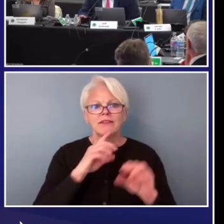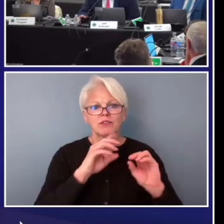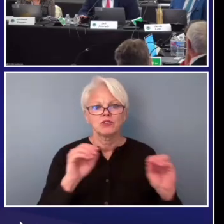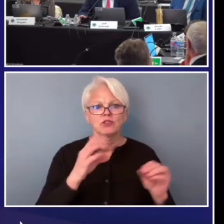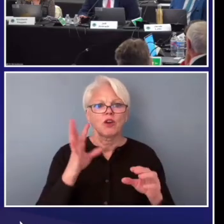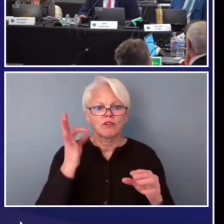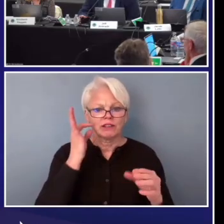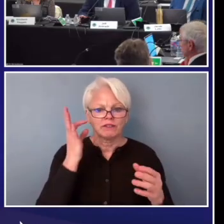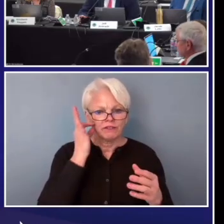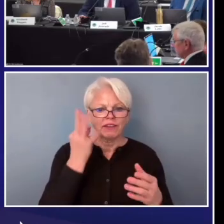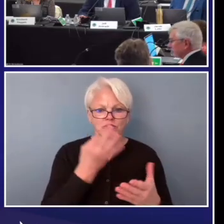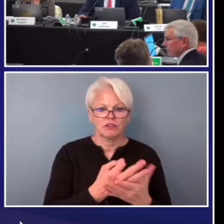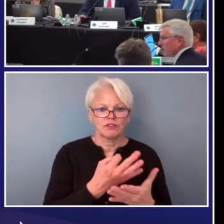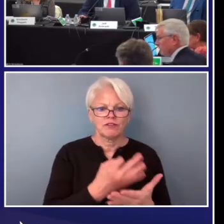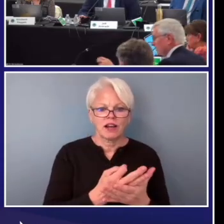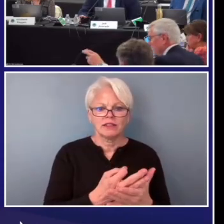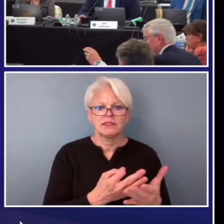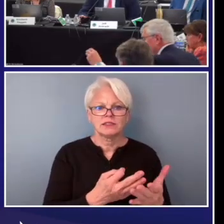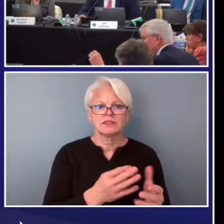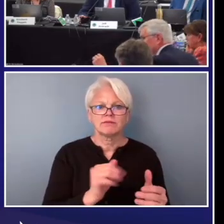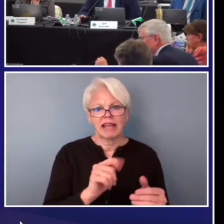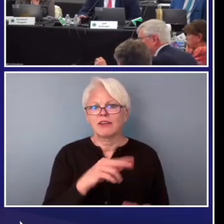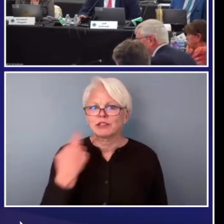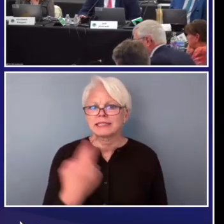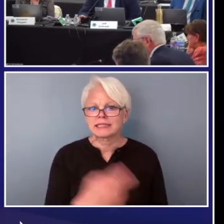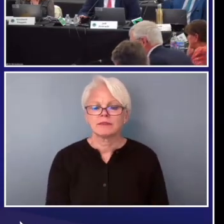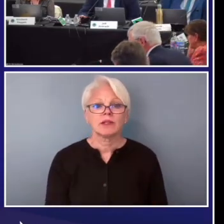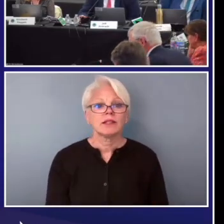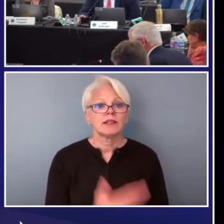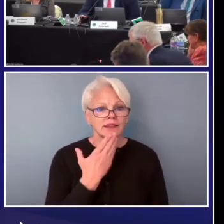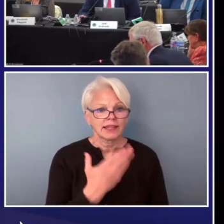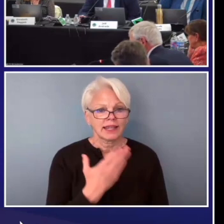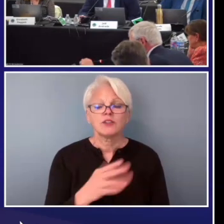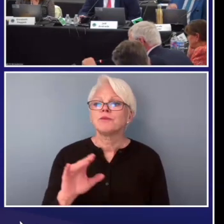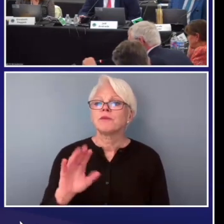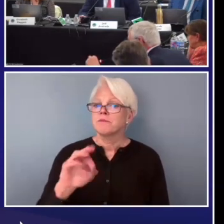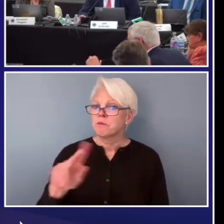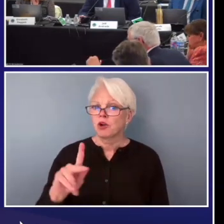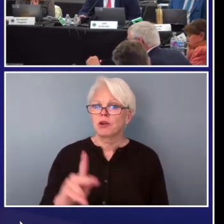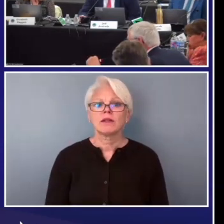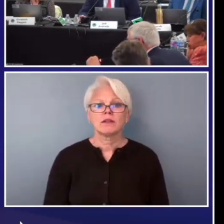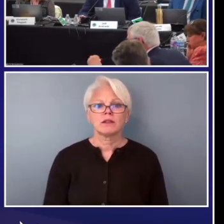Thank you. Thank you, Jeff. Mark you have the floor. Okay, so this is back to the program of